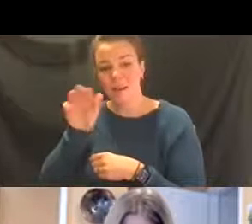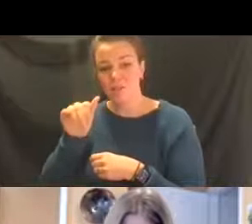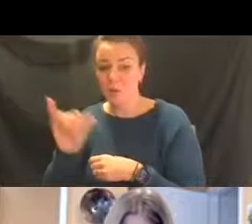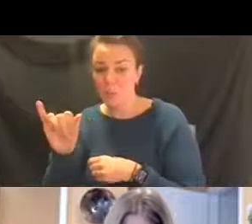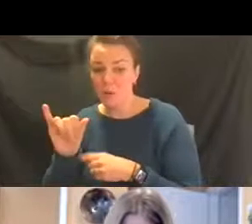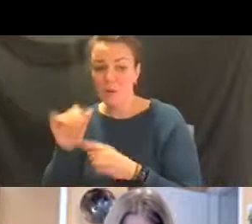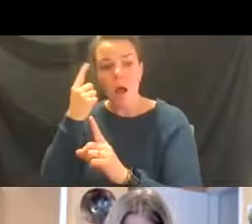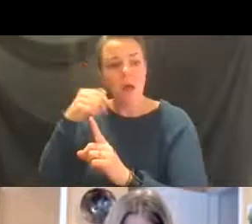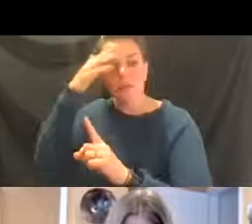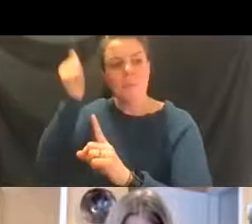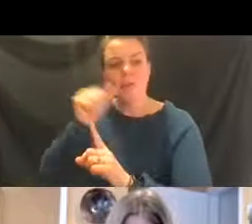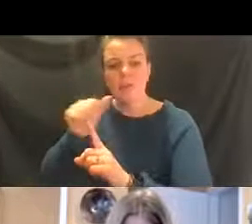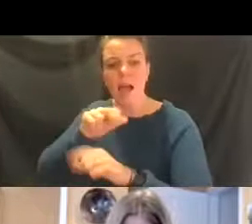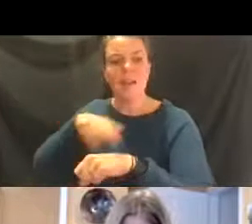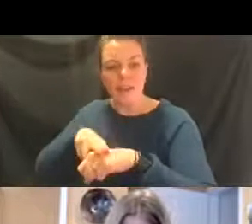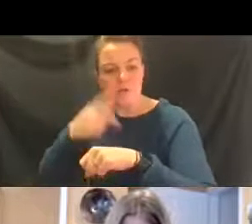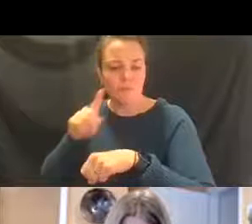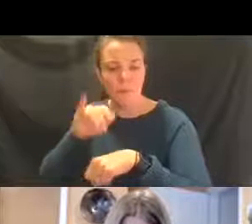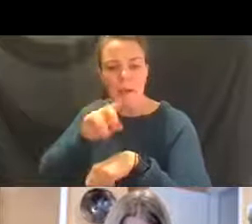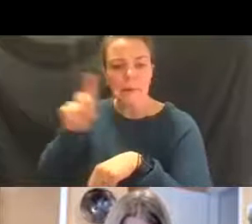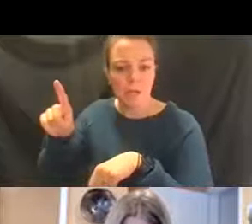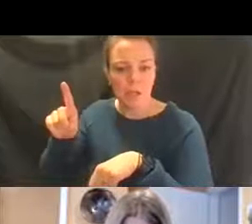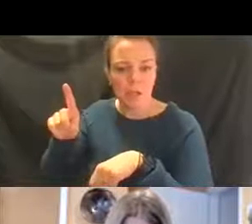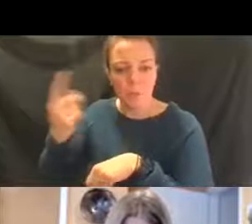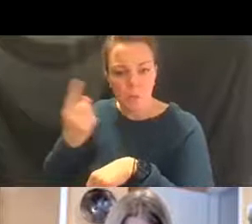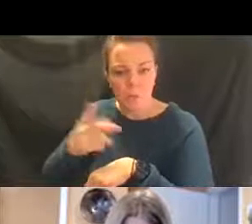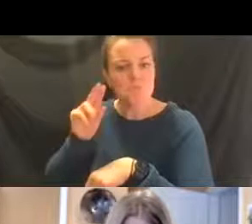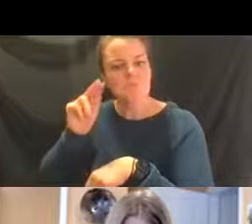with inflectional disabilities and Shirley is going to talk more about this at sort of